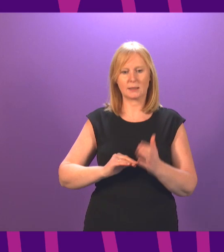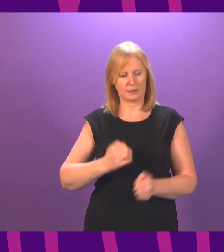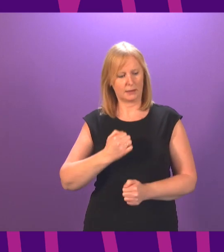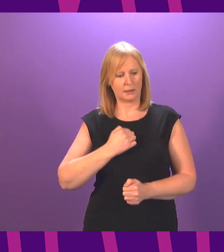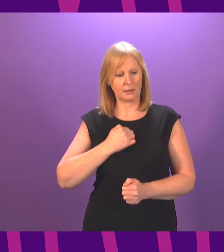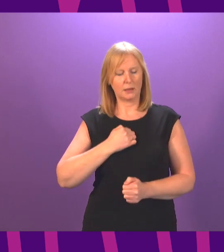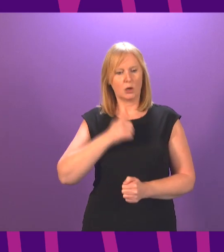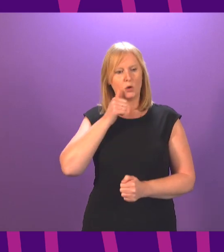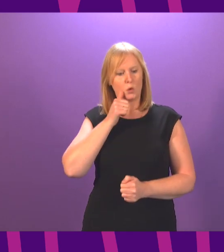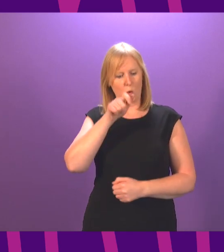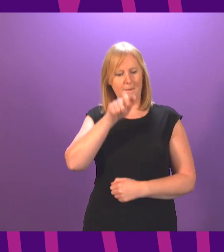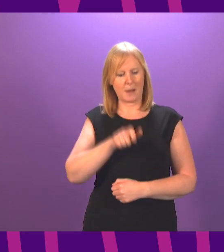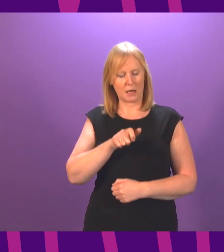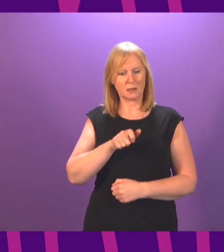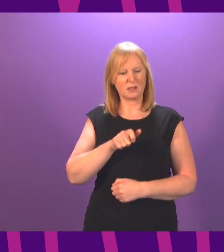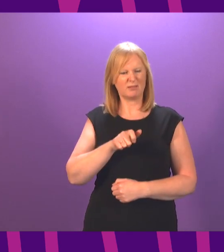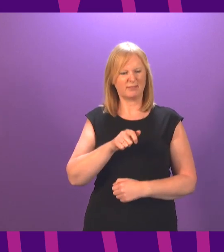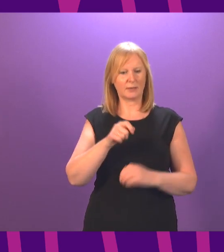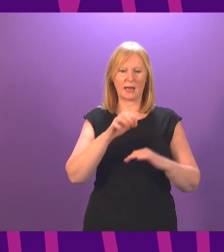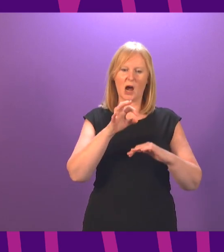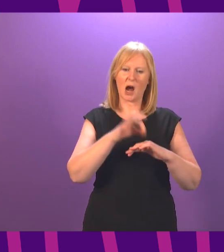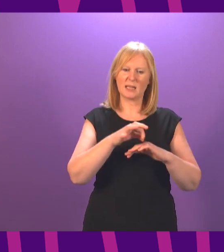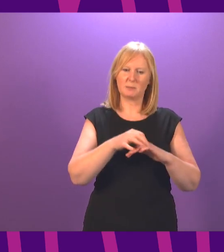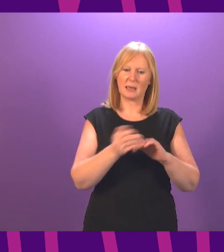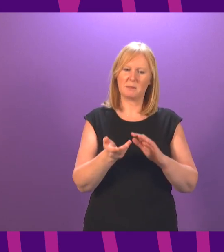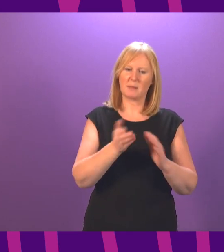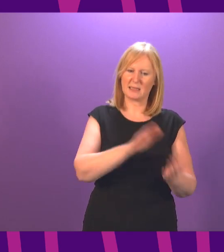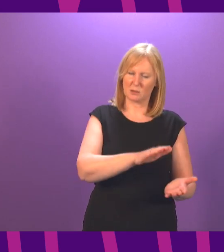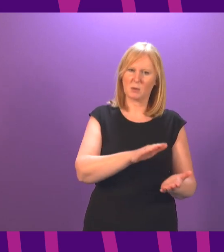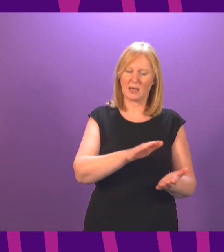personally, who had lost their husband in a care home. Thousands of families across